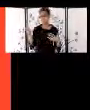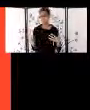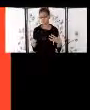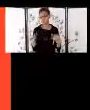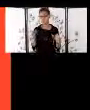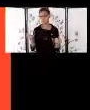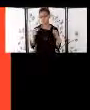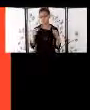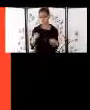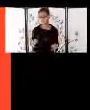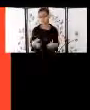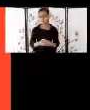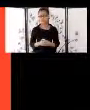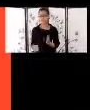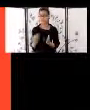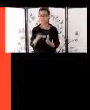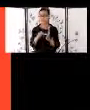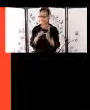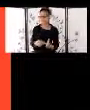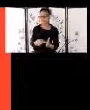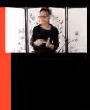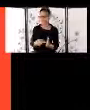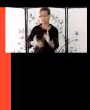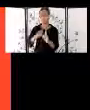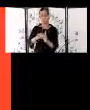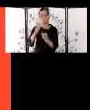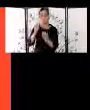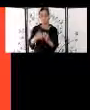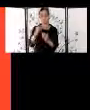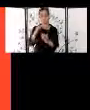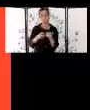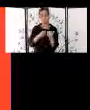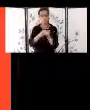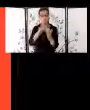program is to support artists and artistic projects that contribute to the vibrancy and